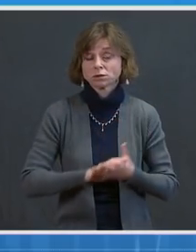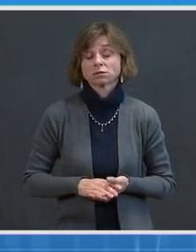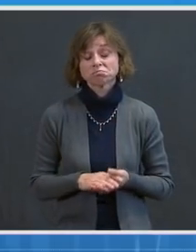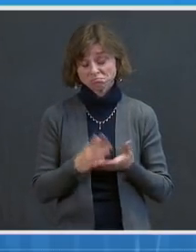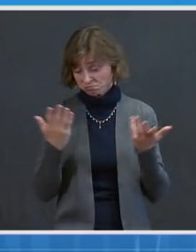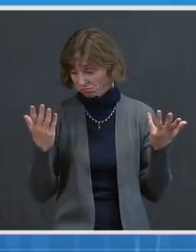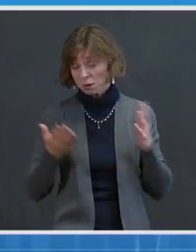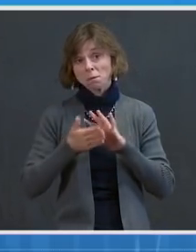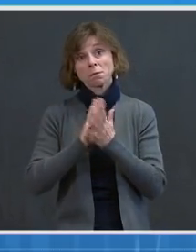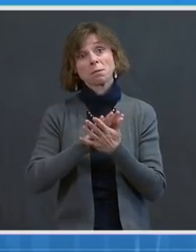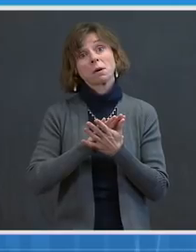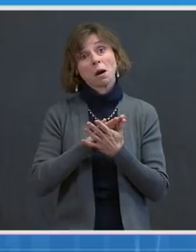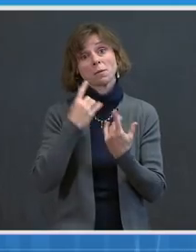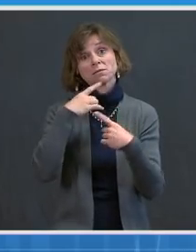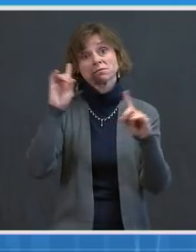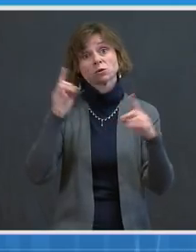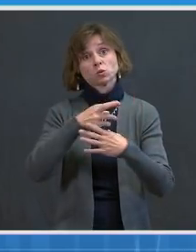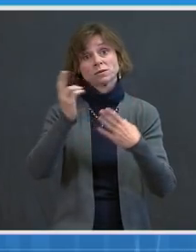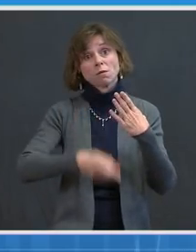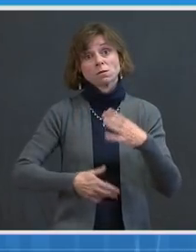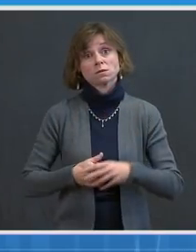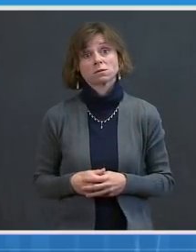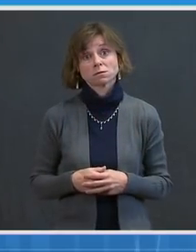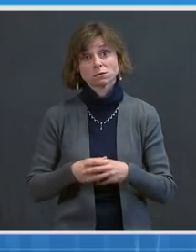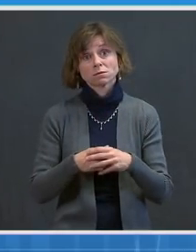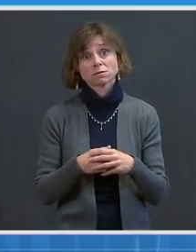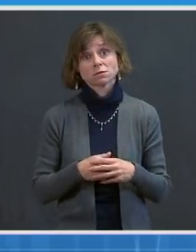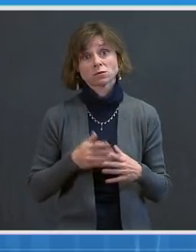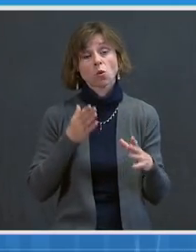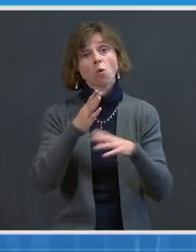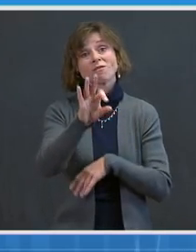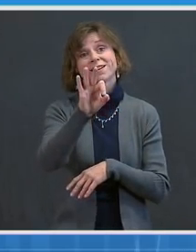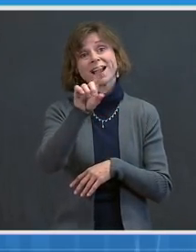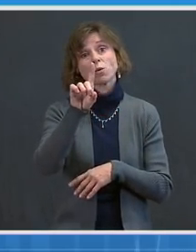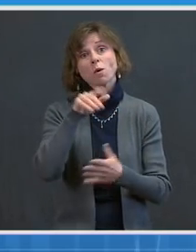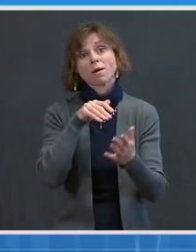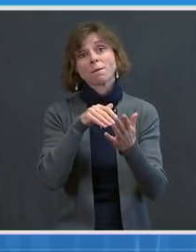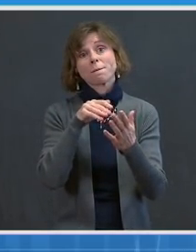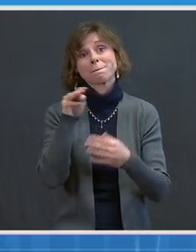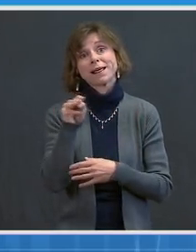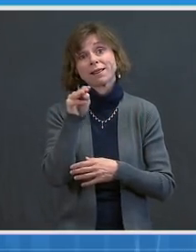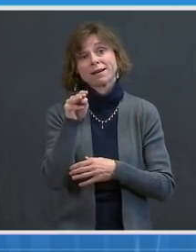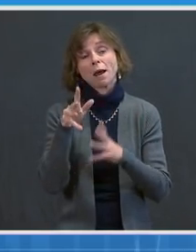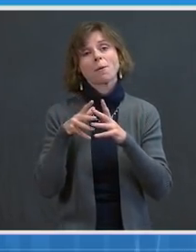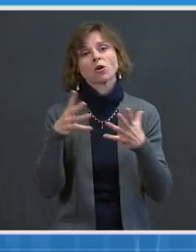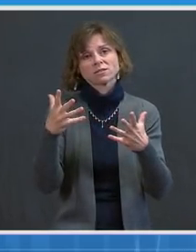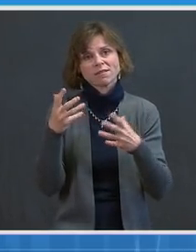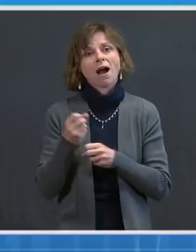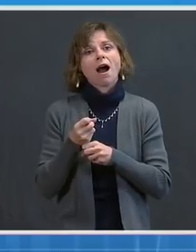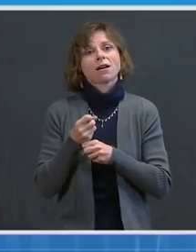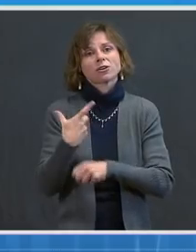More than 91 million Americans have received a shot: at least one dose, 61 million Americans;